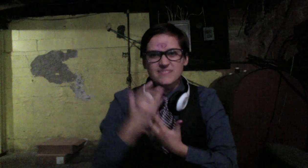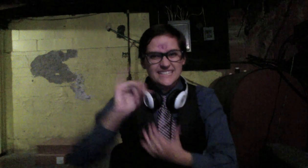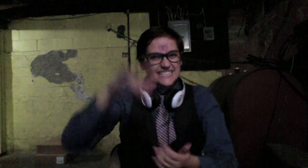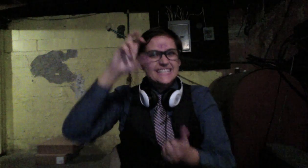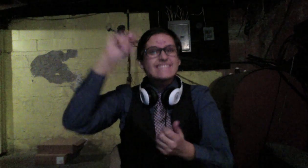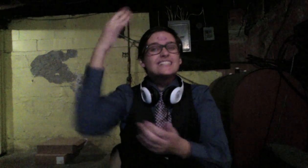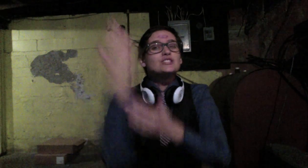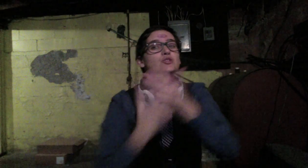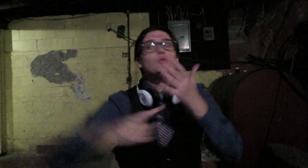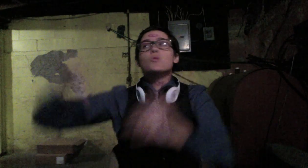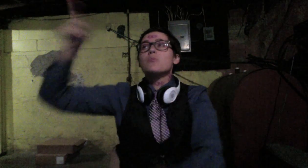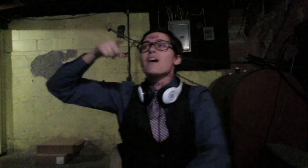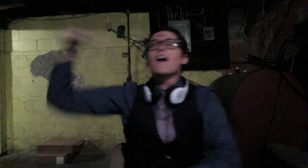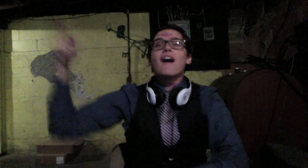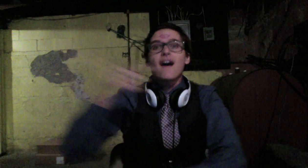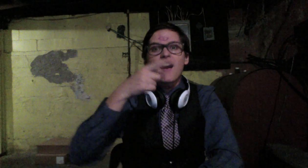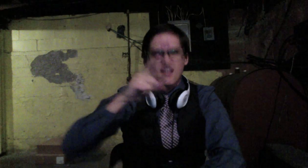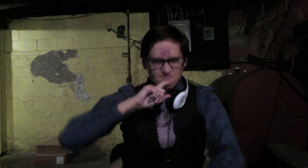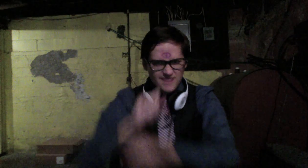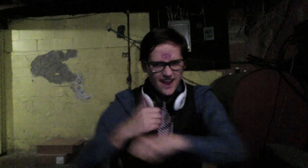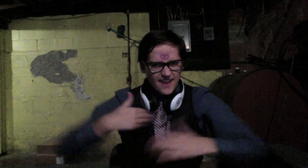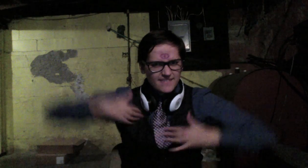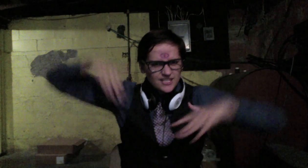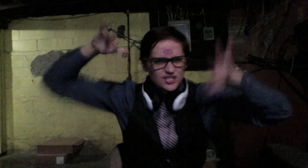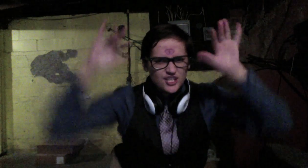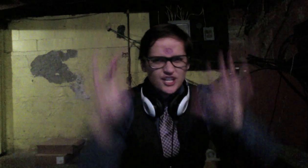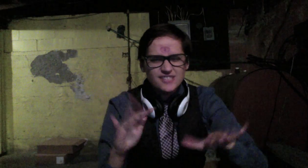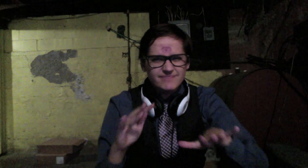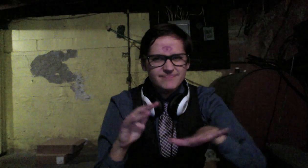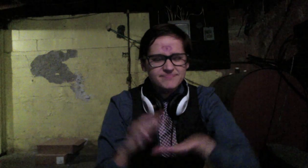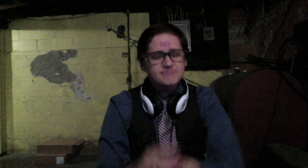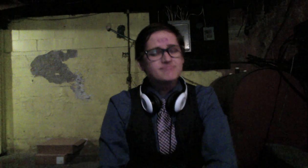THAT E-V-E-N SOME WHERE ACTUALLY HAVE SNOW